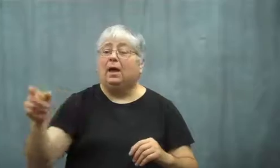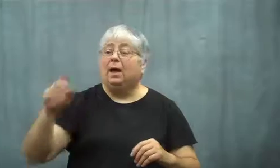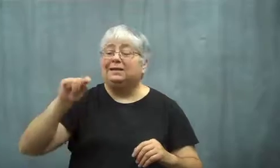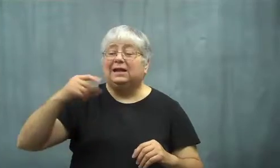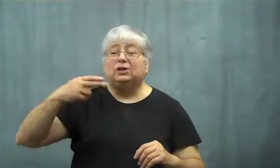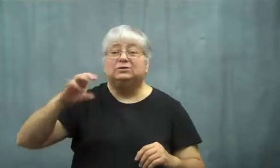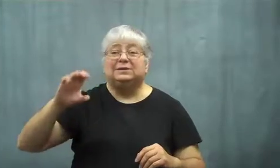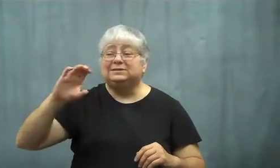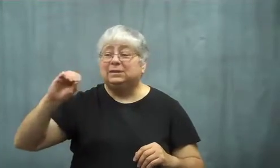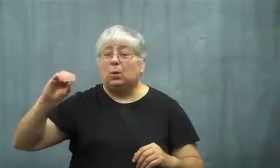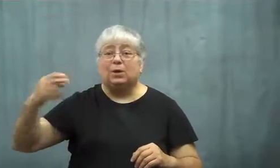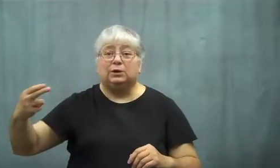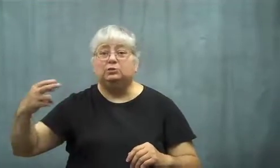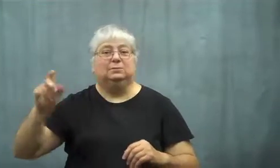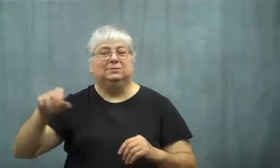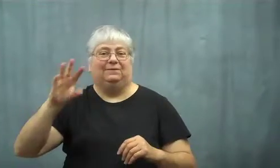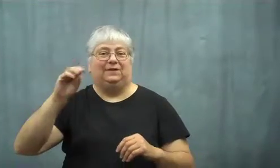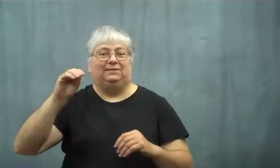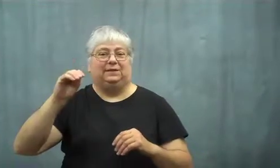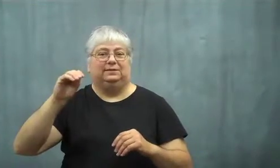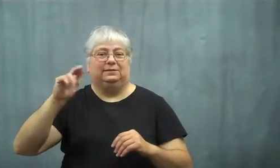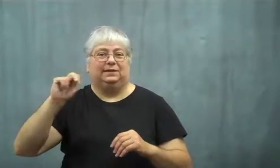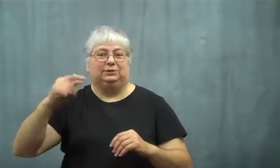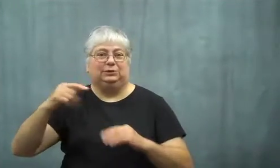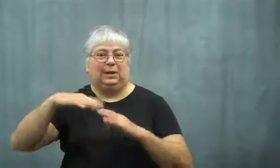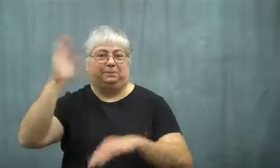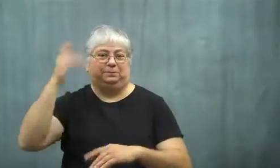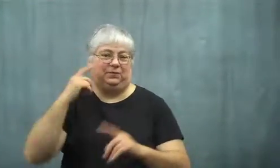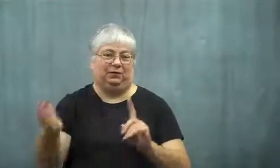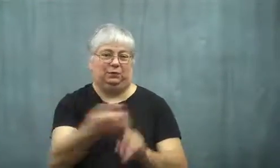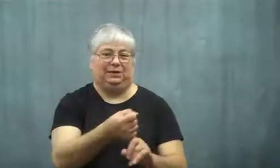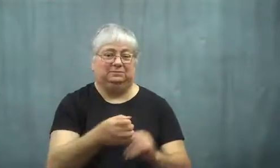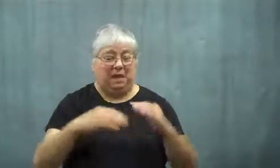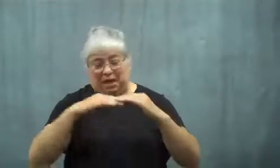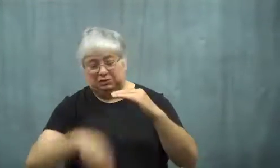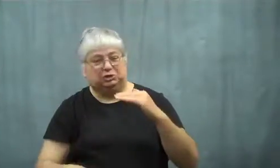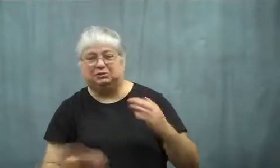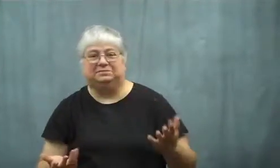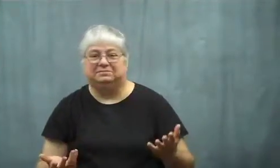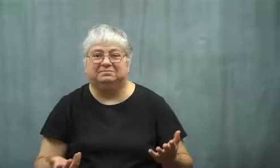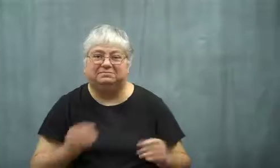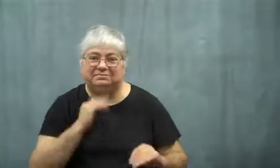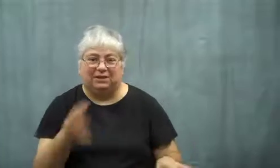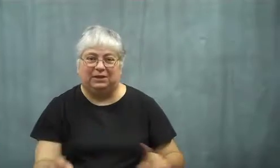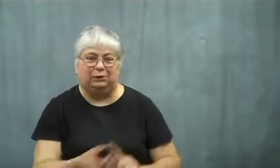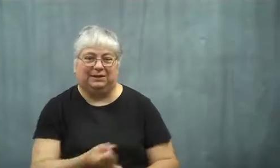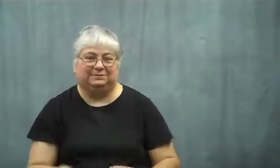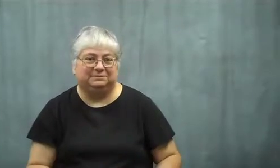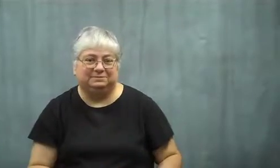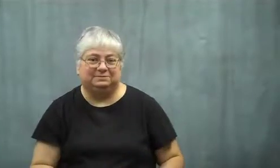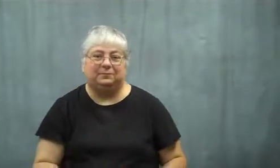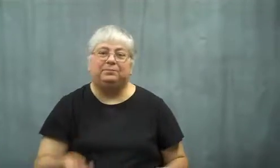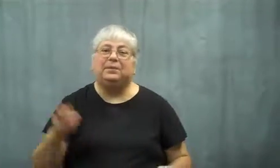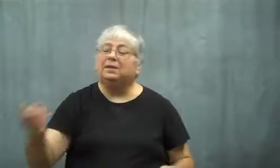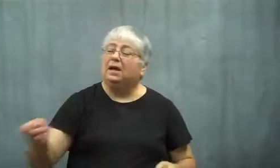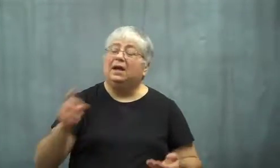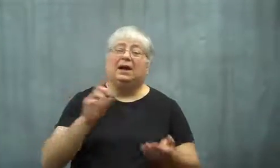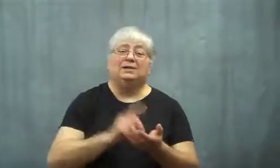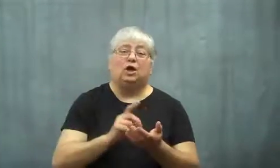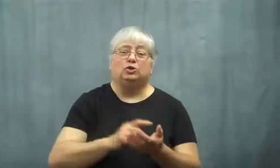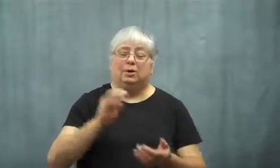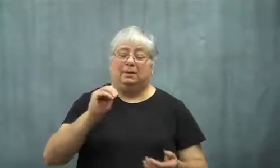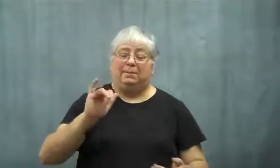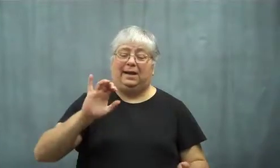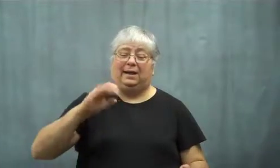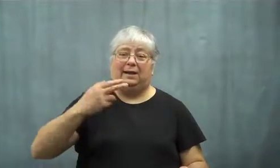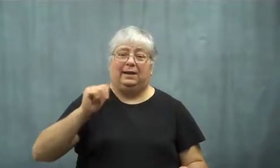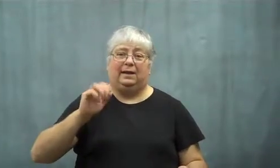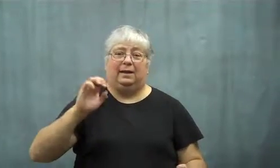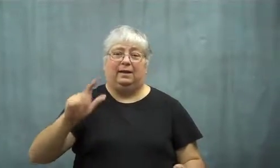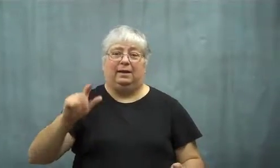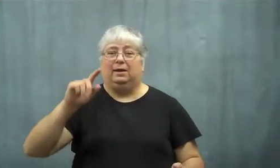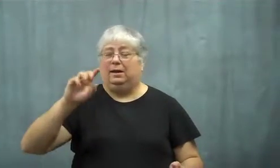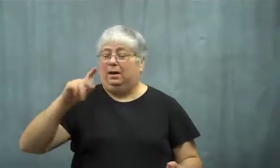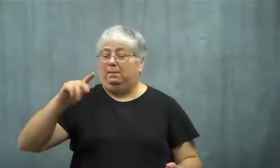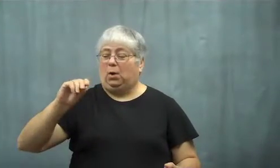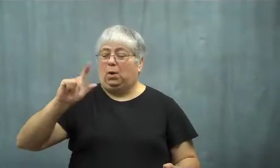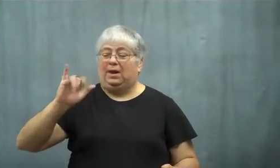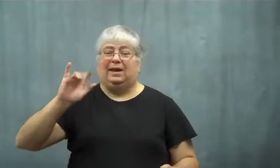For THC-COOH, it must be under 50 nanograms, to avoid arrest.